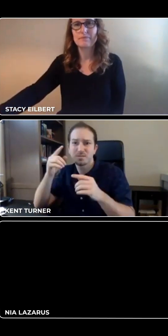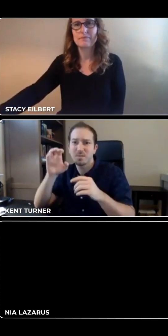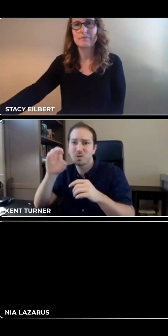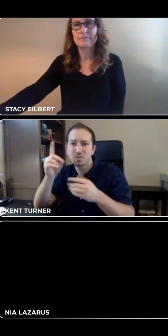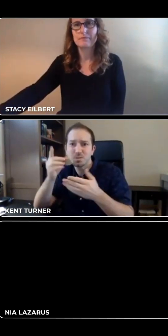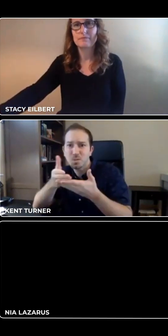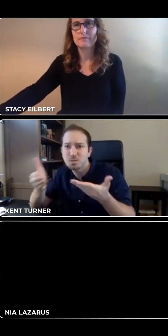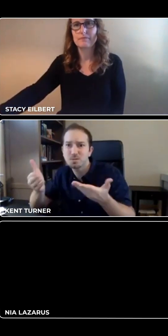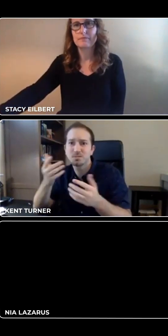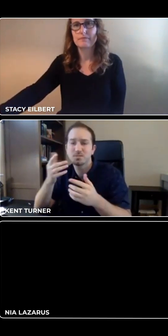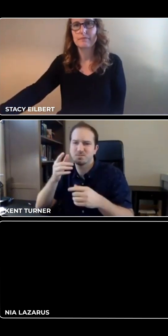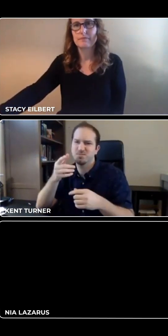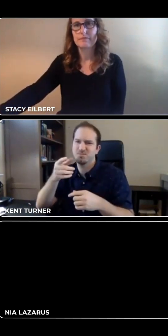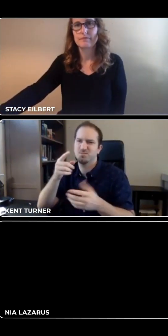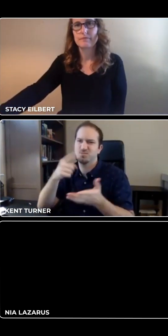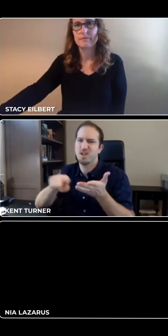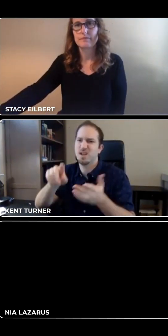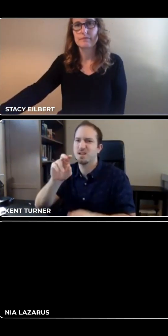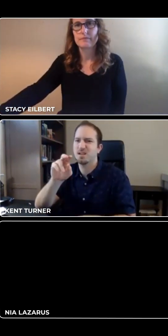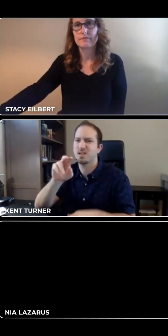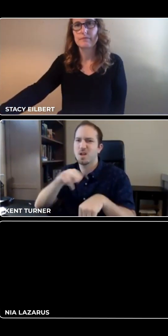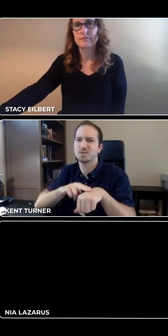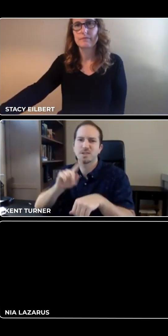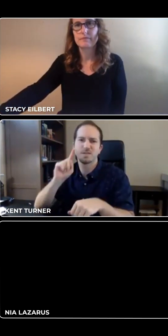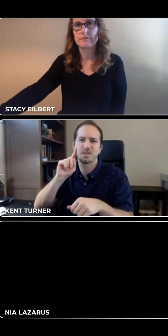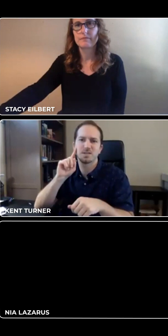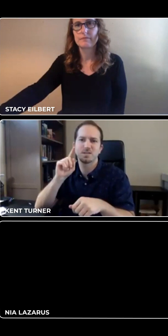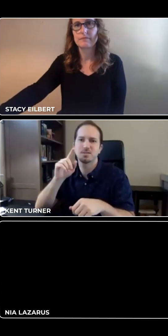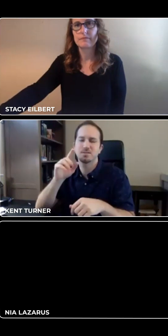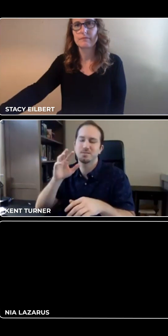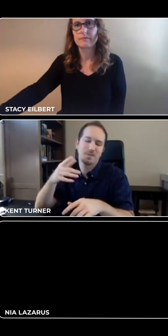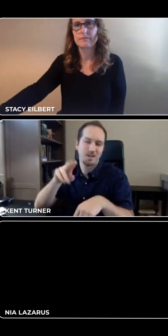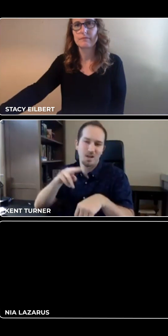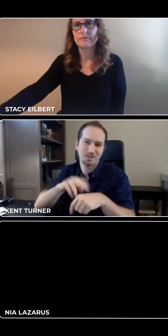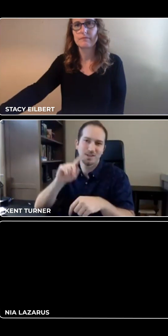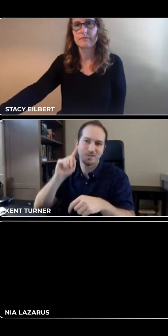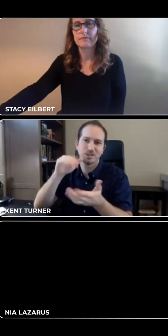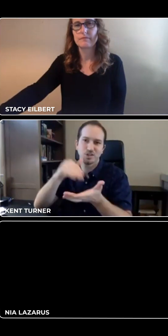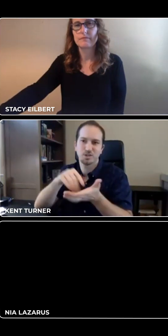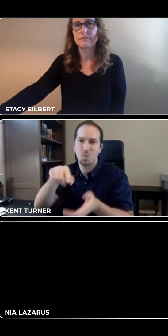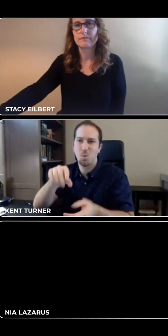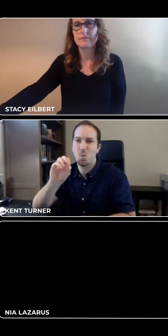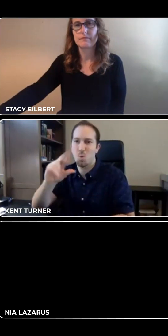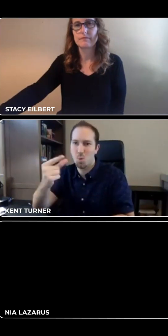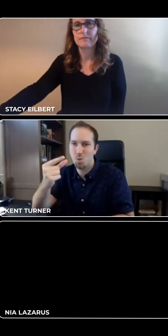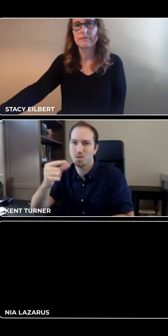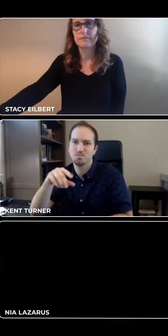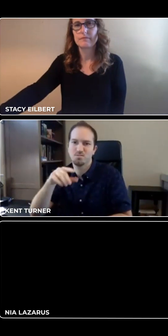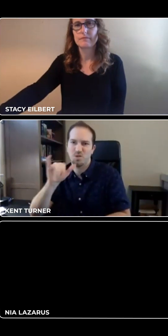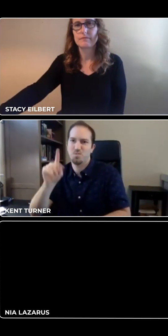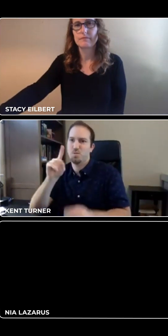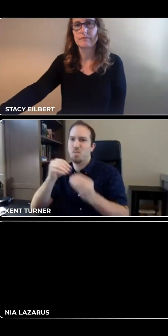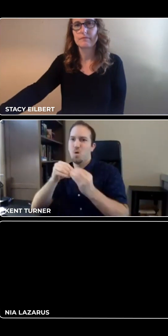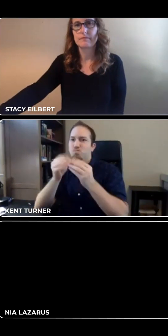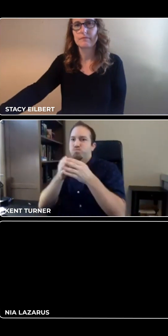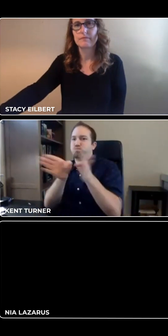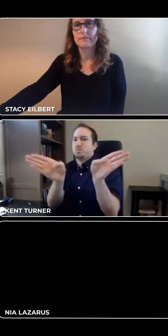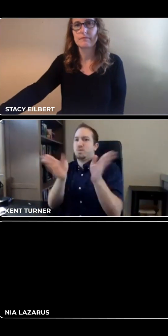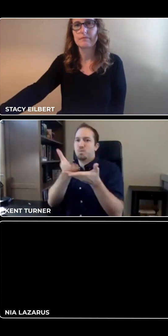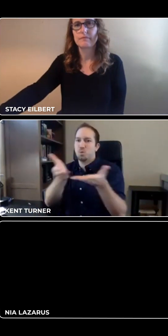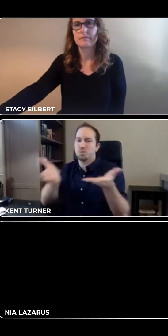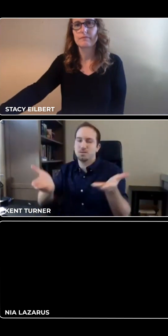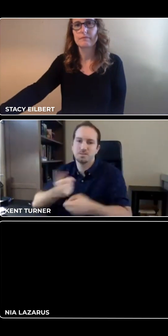Yes, exactly. And there are even more resources, specifically for education.